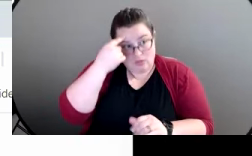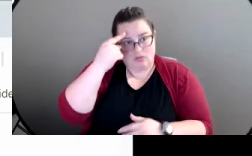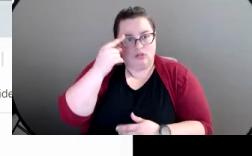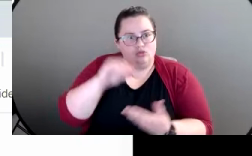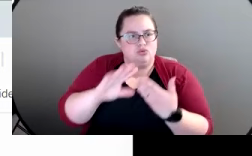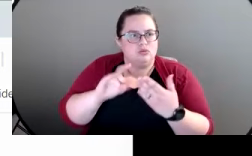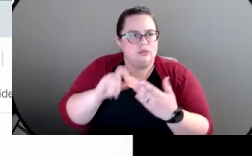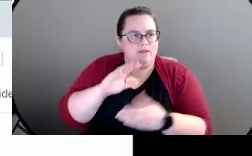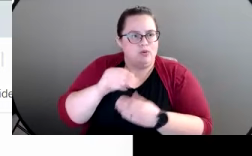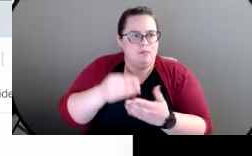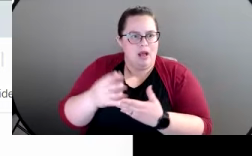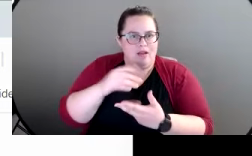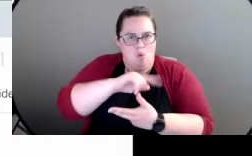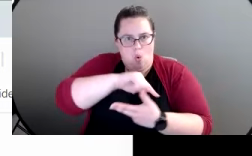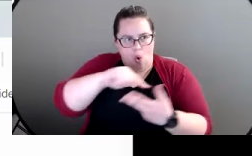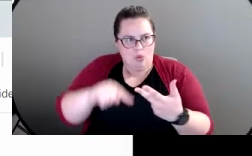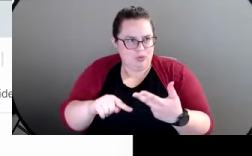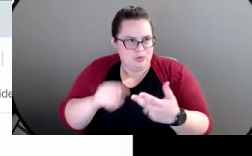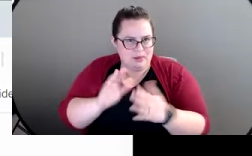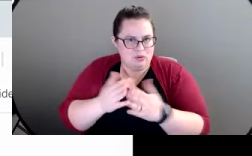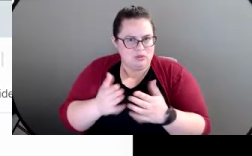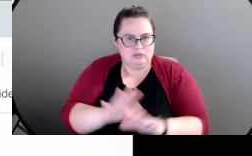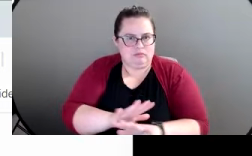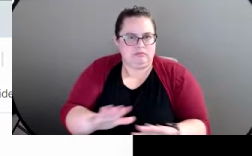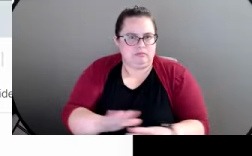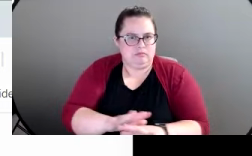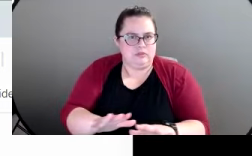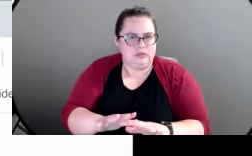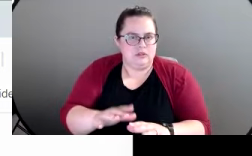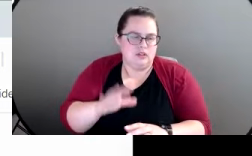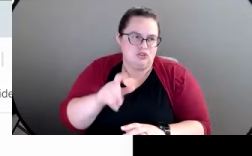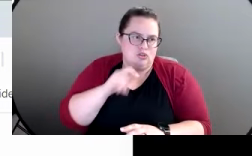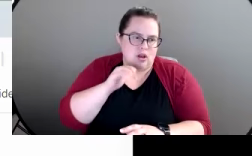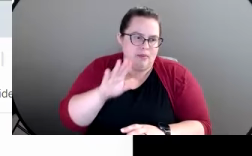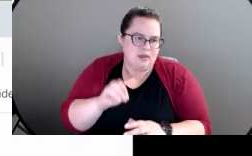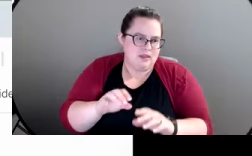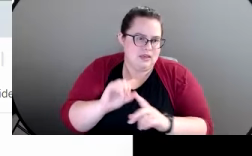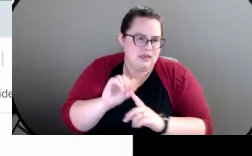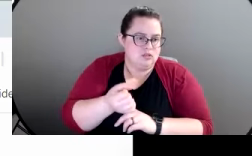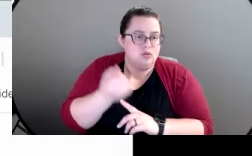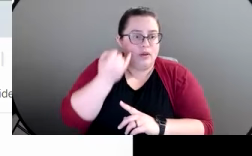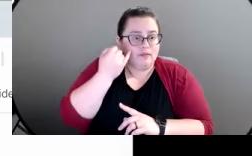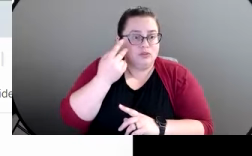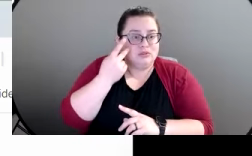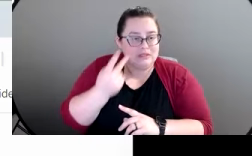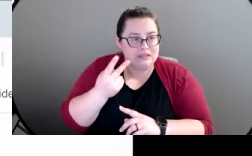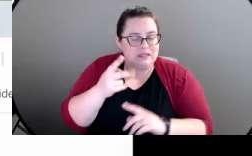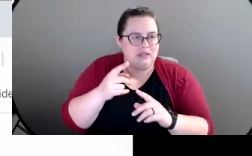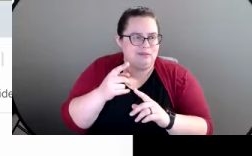all of those versions, and that should not be the case. So if you see an irregularity, so like, you know, if you know that